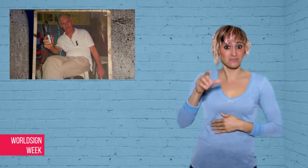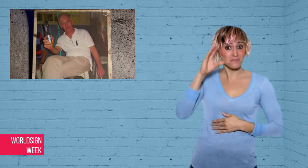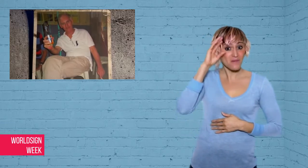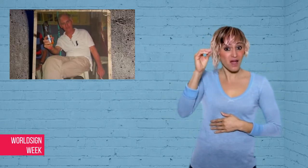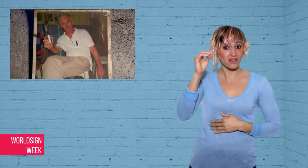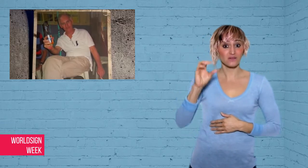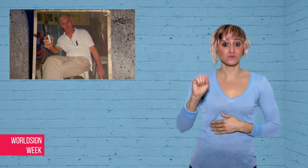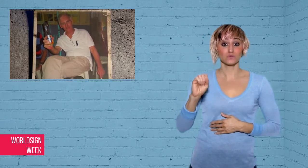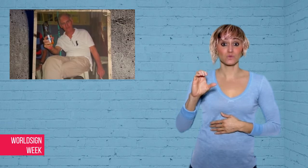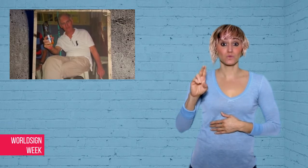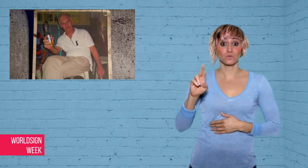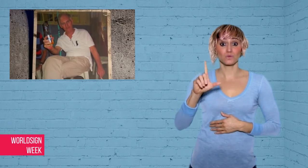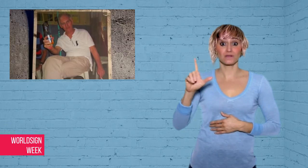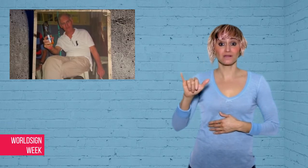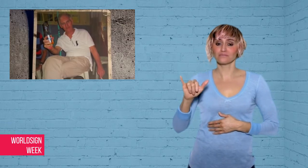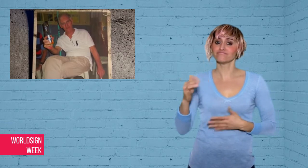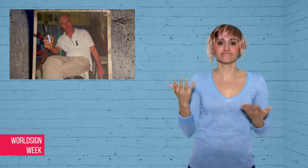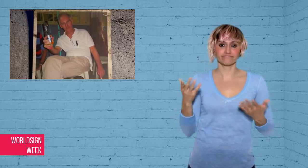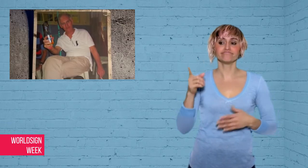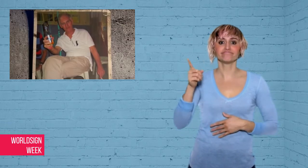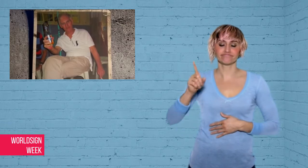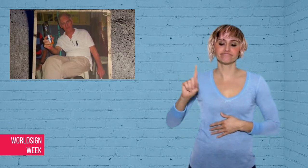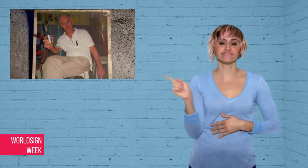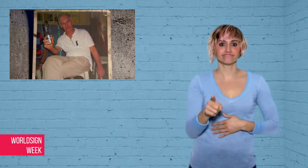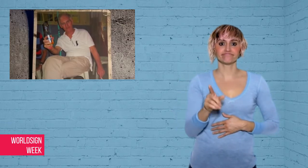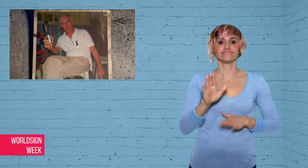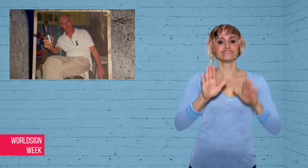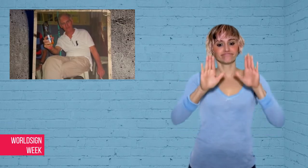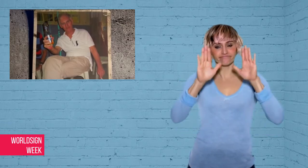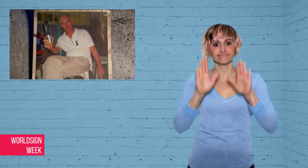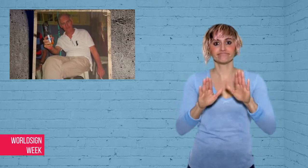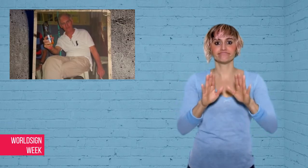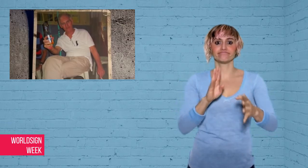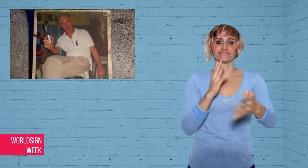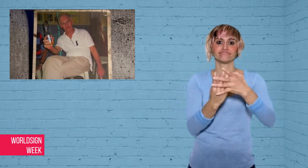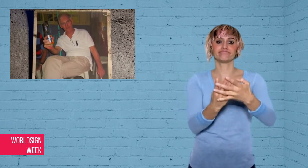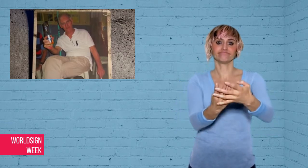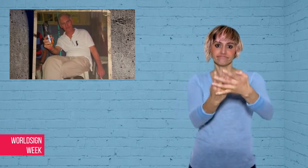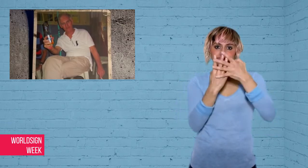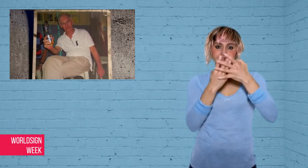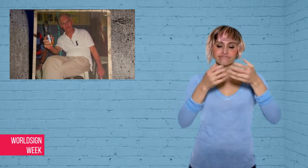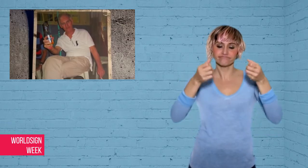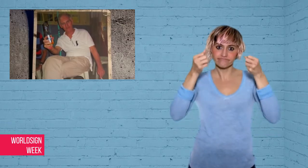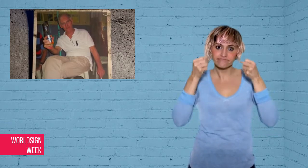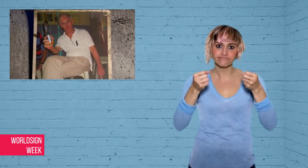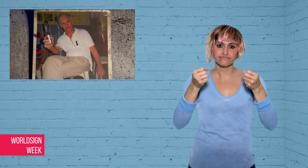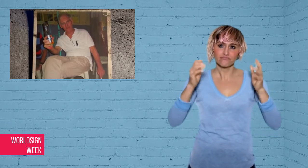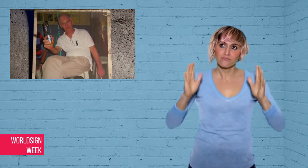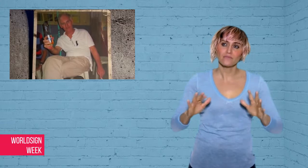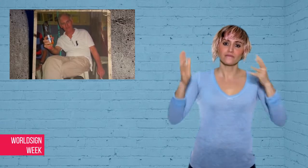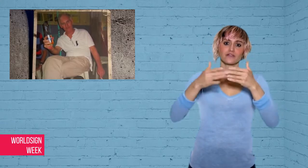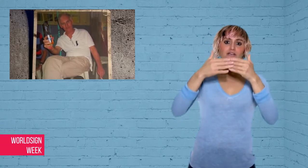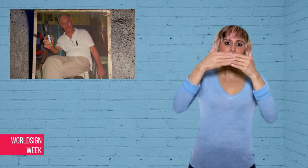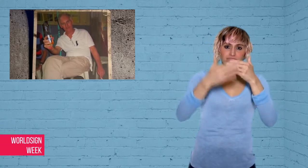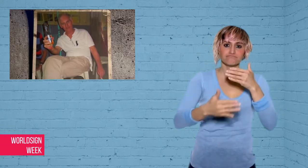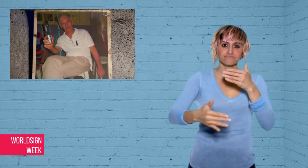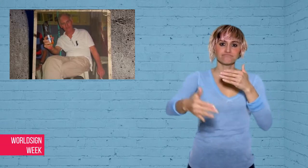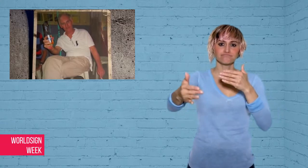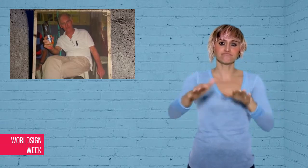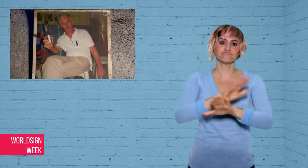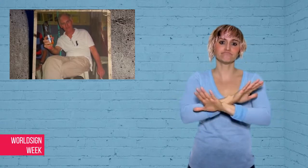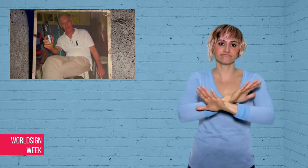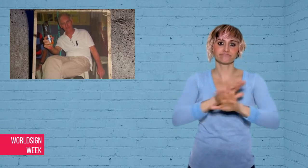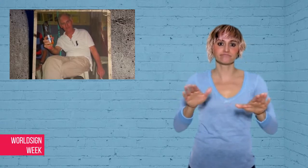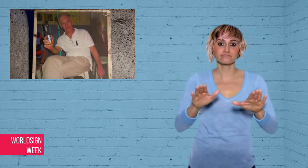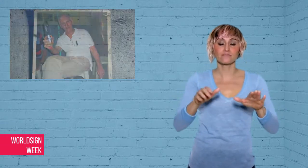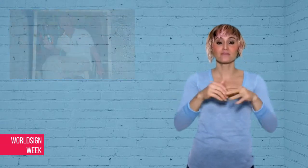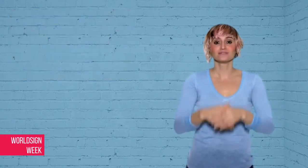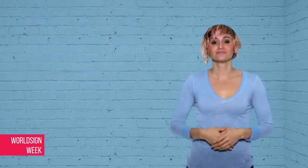or not, Scully still is behind bars forever.